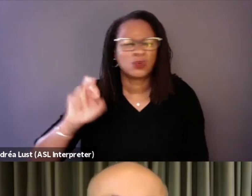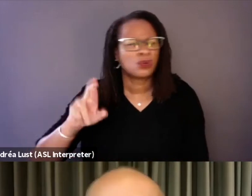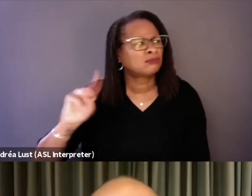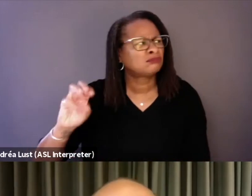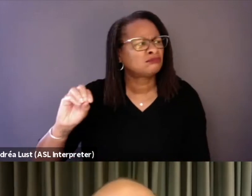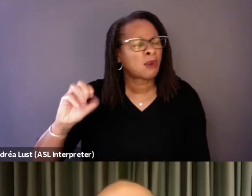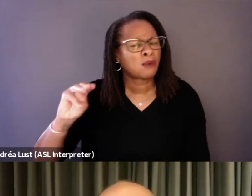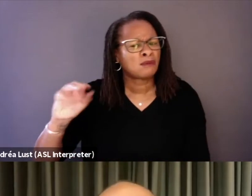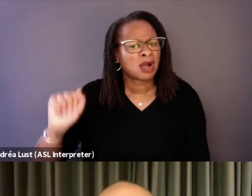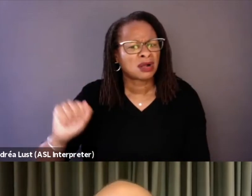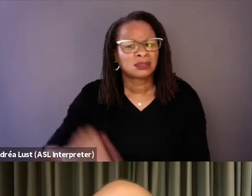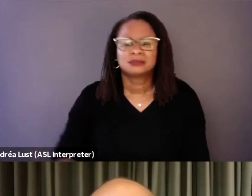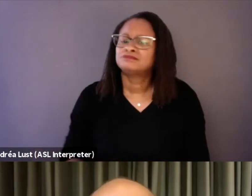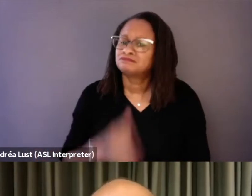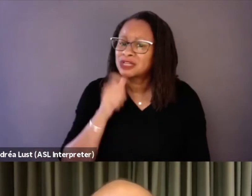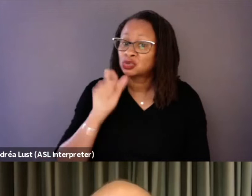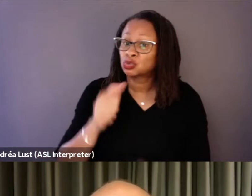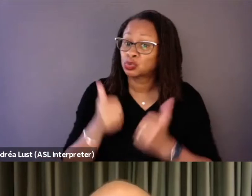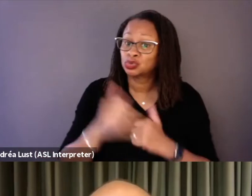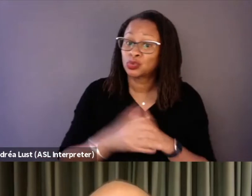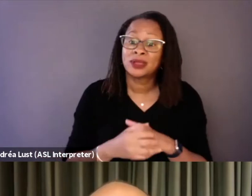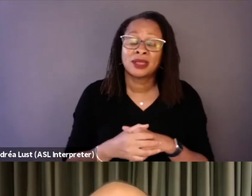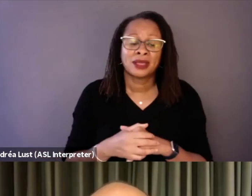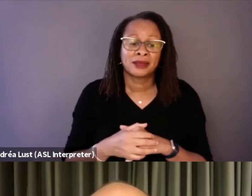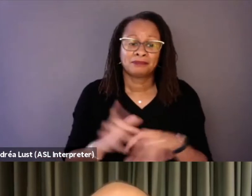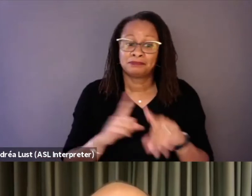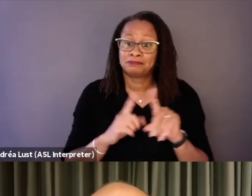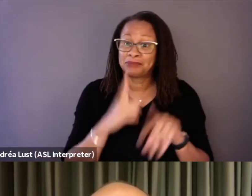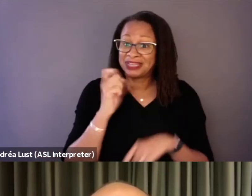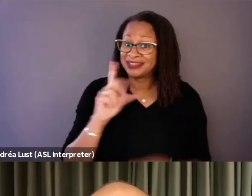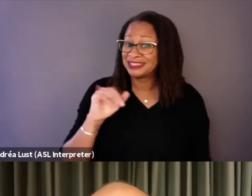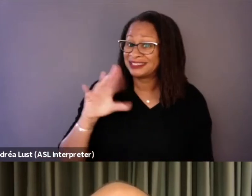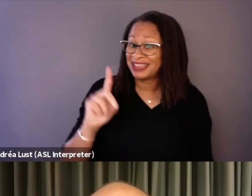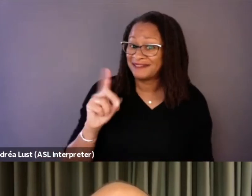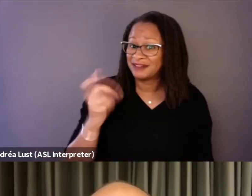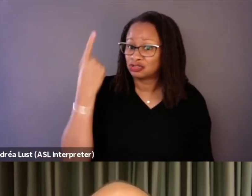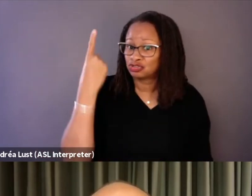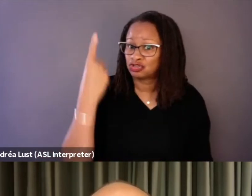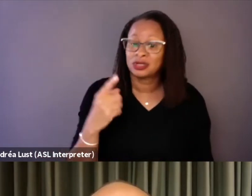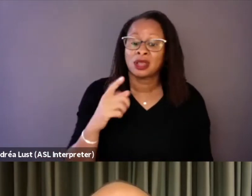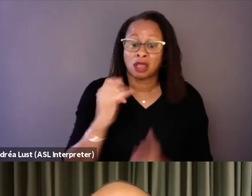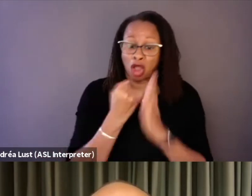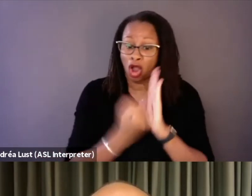because he understood that even though art is made by certain people, for certain people,